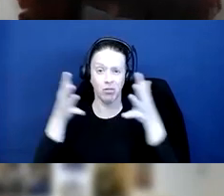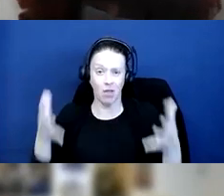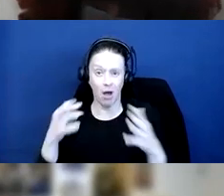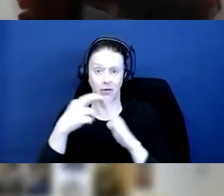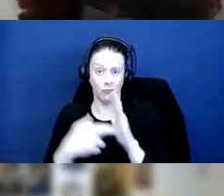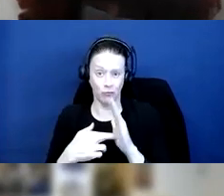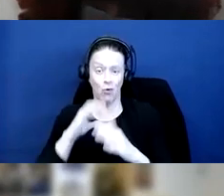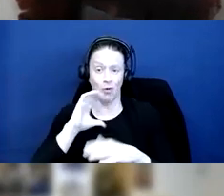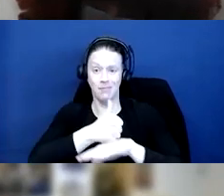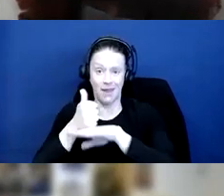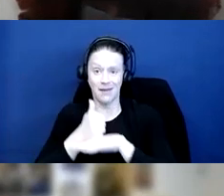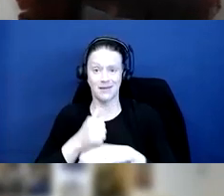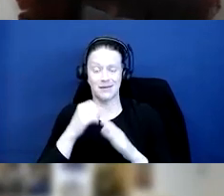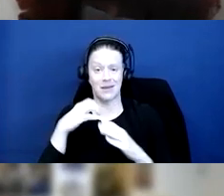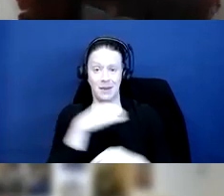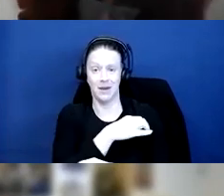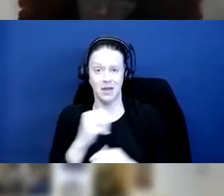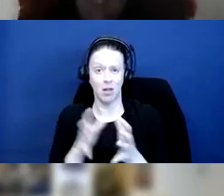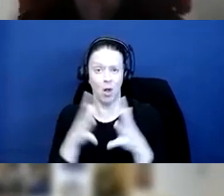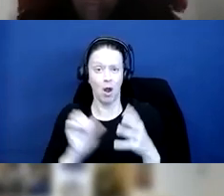and a lot of engagement from many different interests.